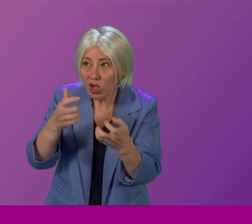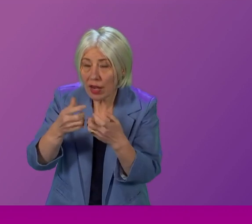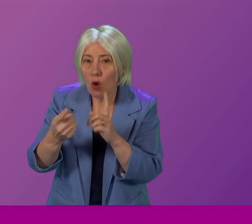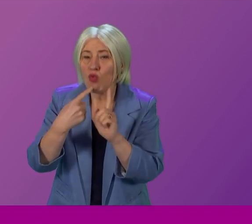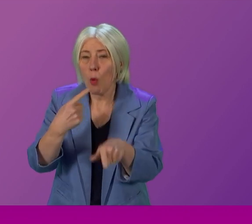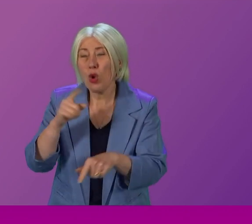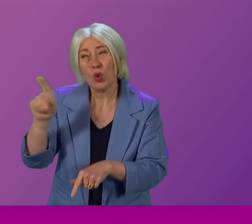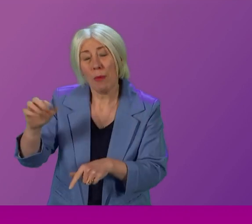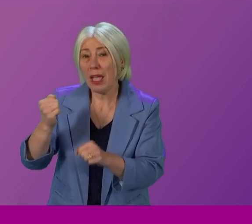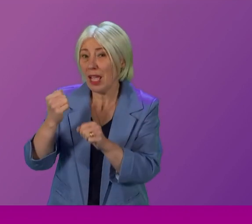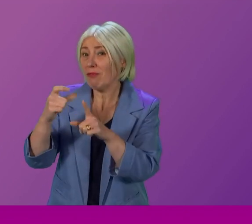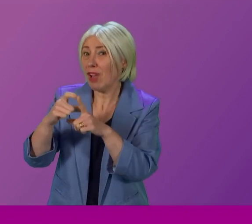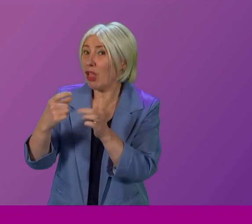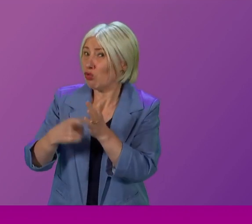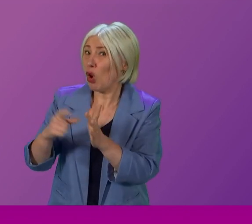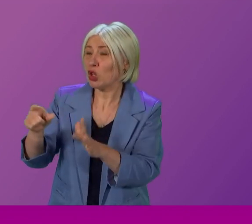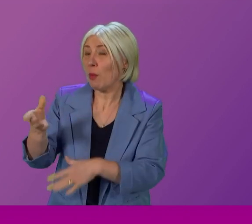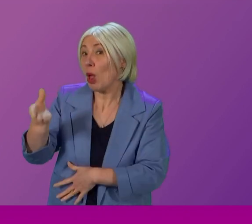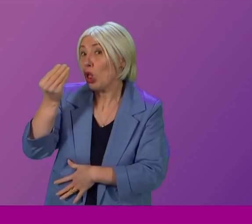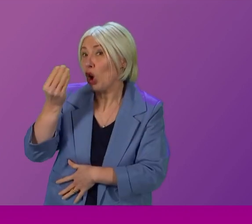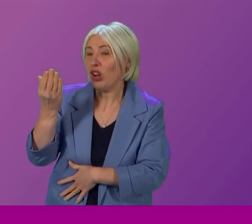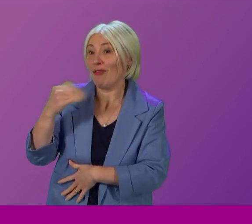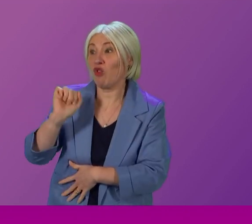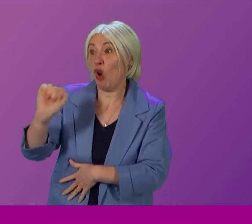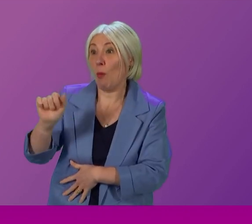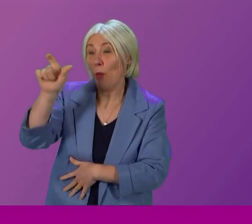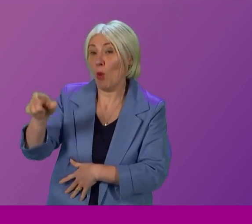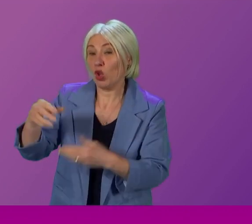Perhaps Douglas Ross could take some guidance from his predecessor on